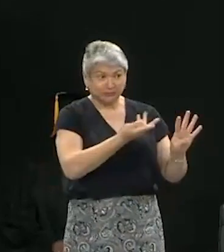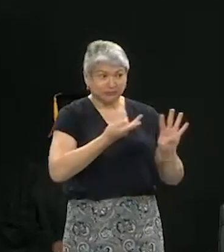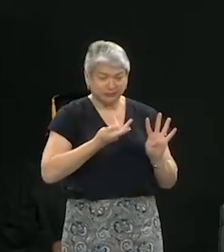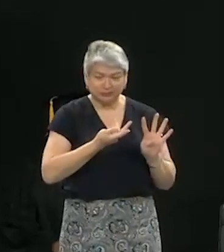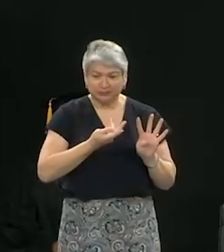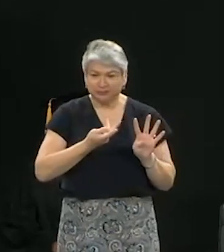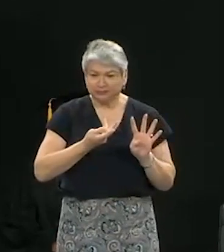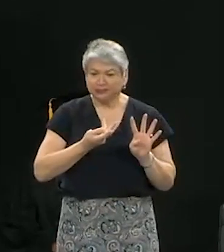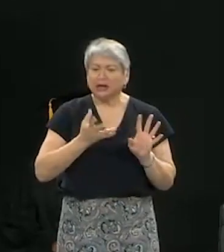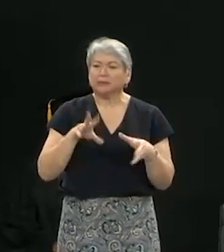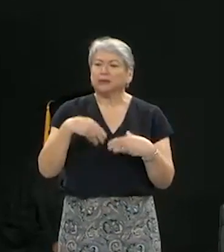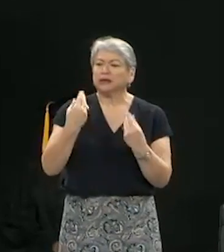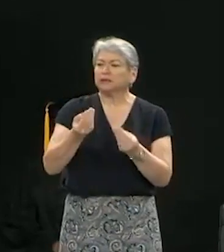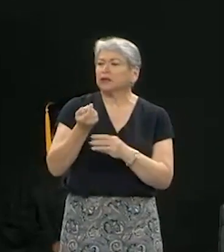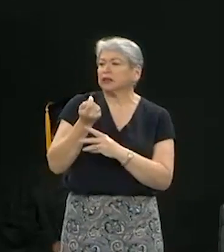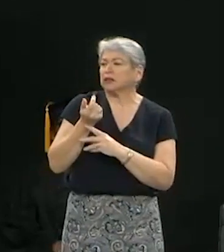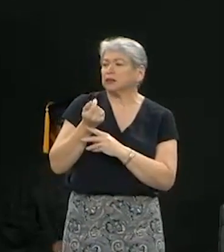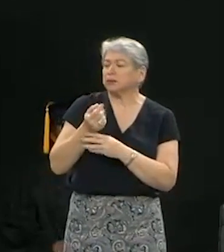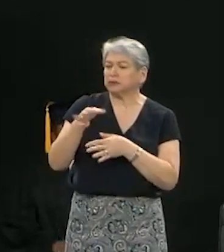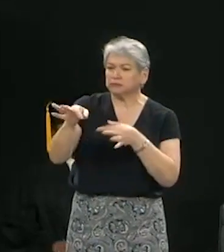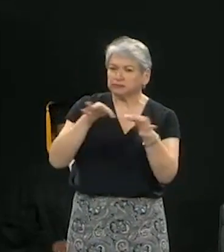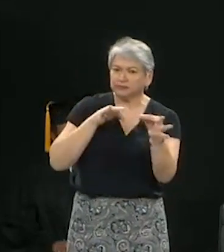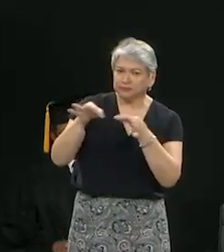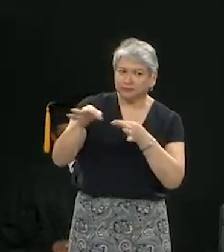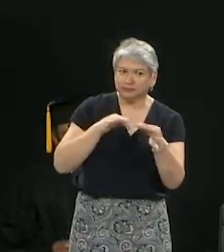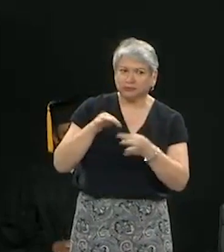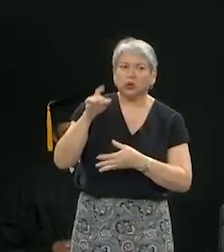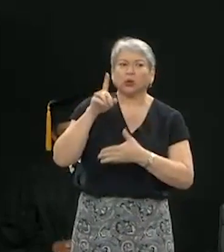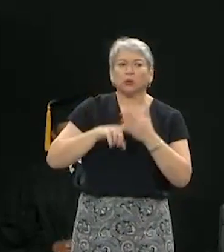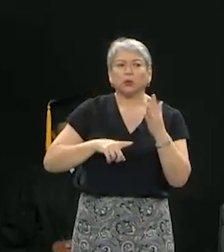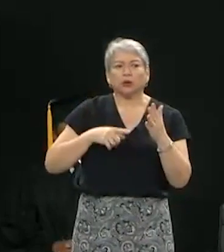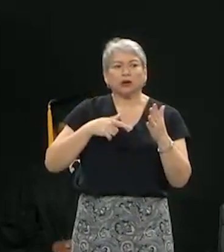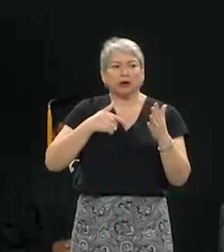let me give you a little bit of instruction of what I hope we can do this evening.